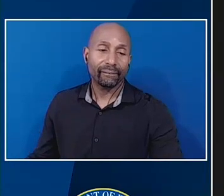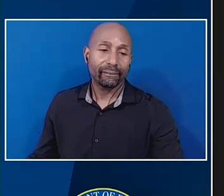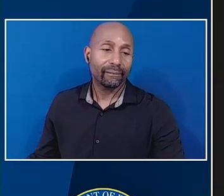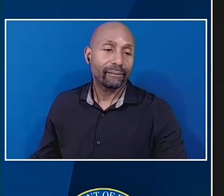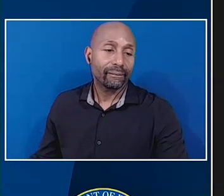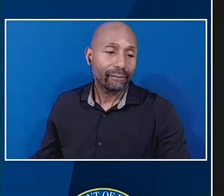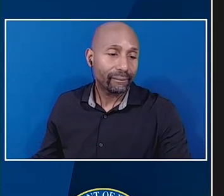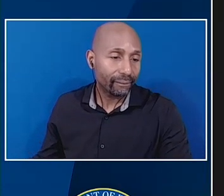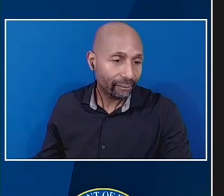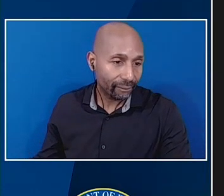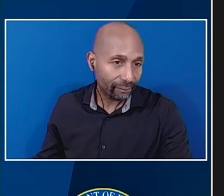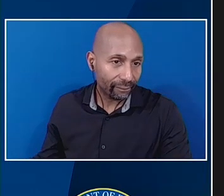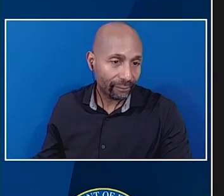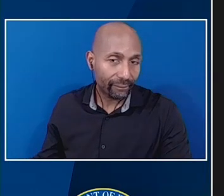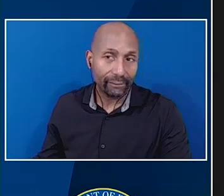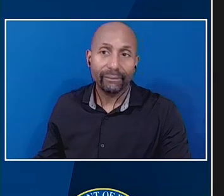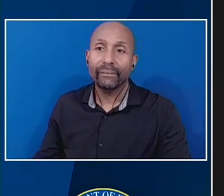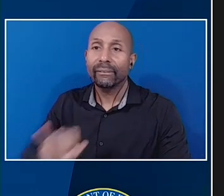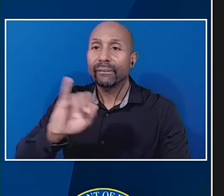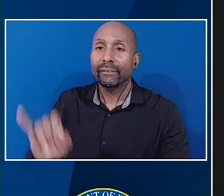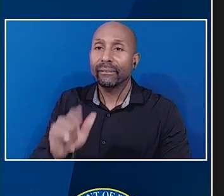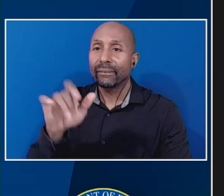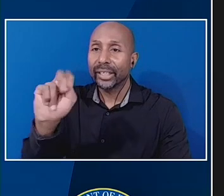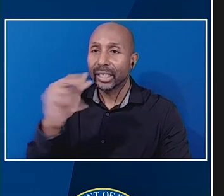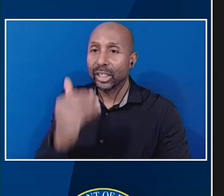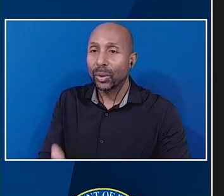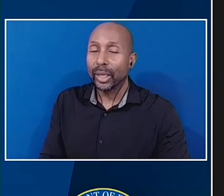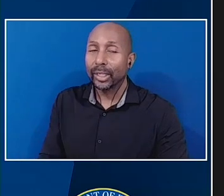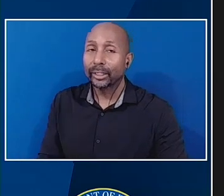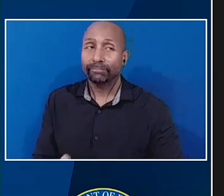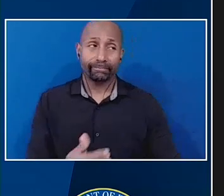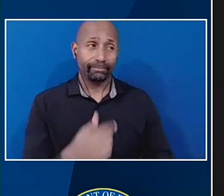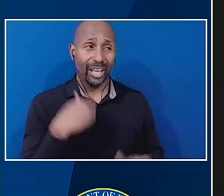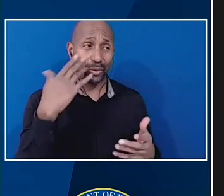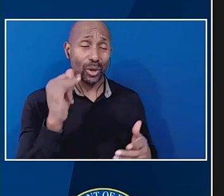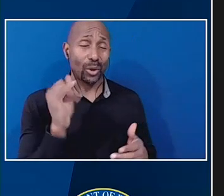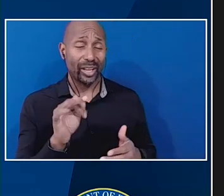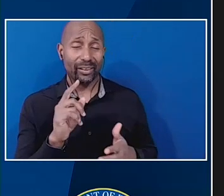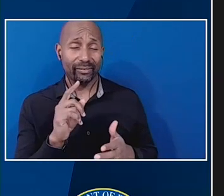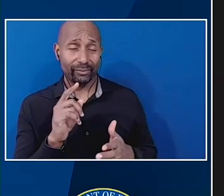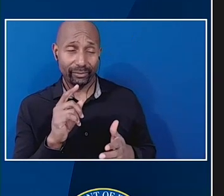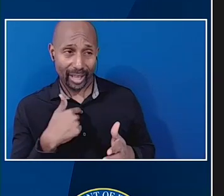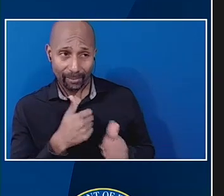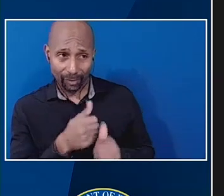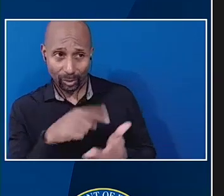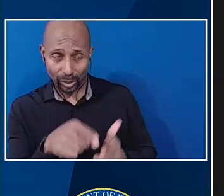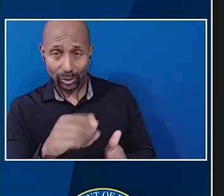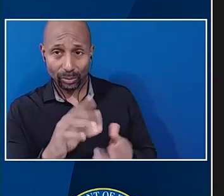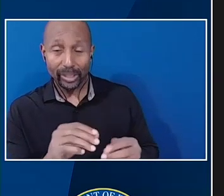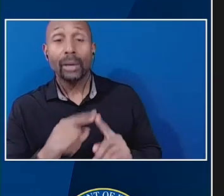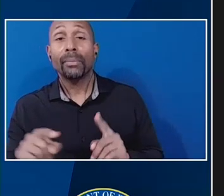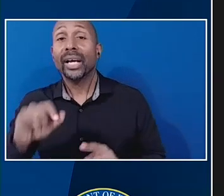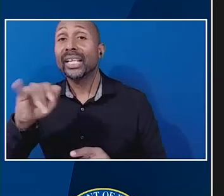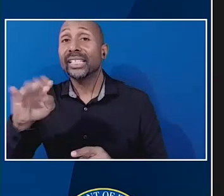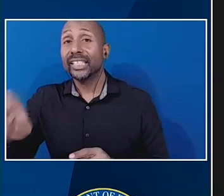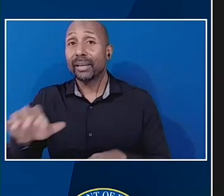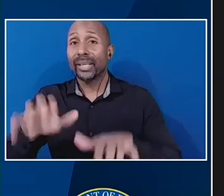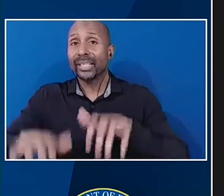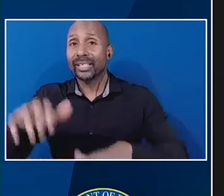Yeah, Julian, go ahead. I guess I don't know if this is what you're saying, but Jamie's suggestion in the chat, I think is a really good one, which is, can we literally just go through each